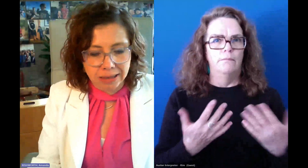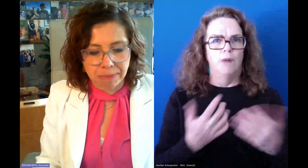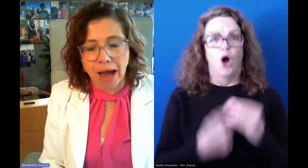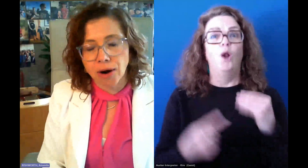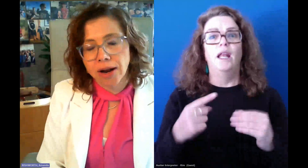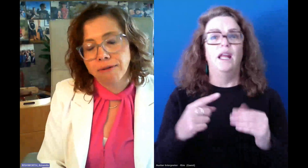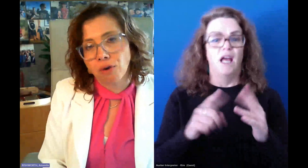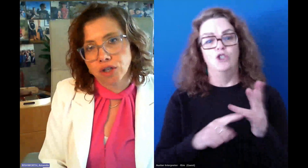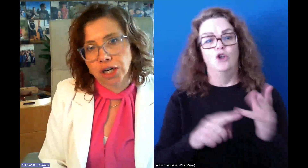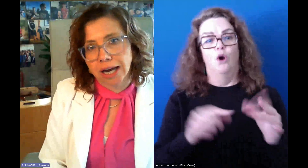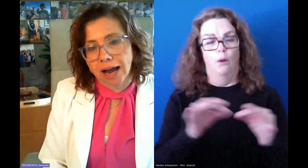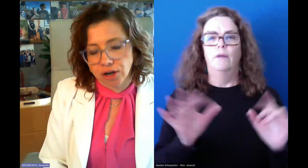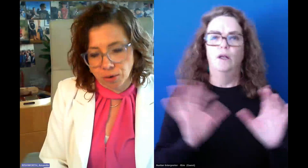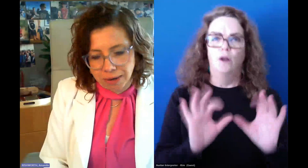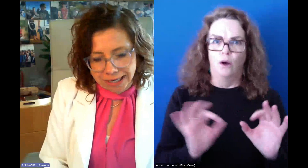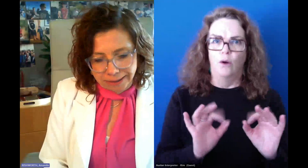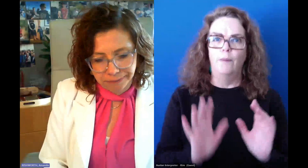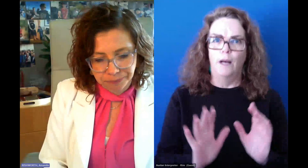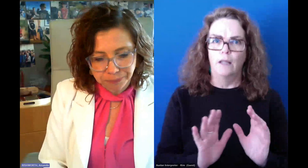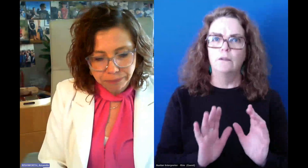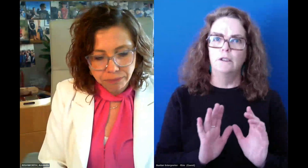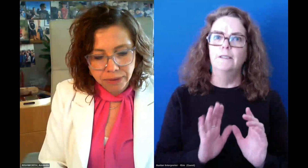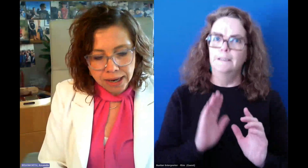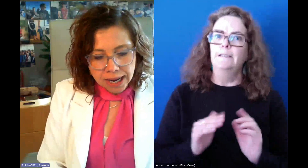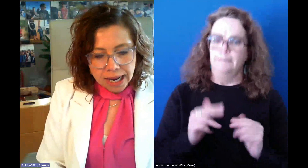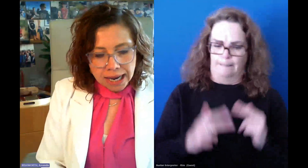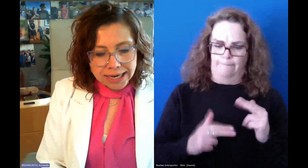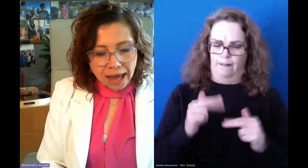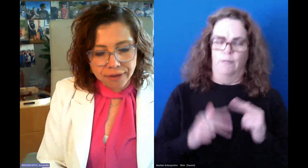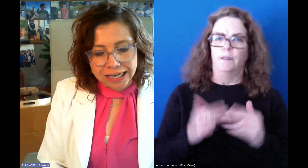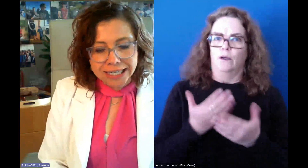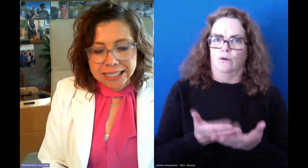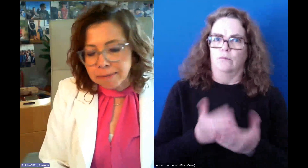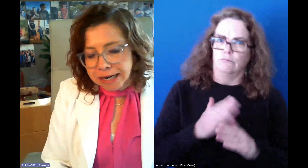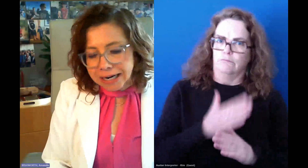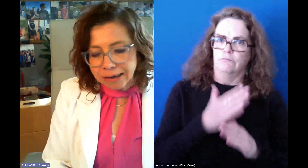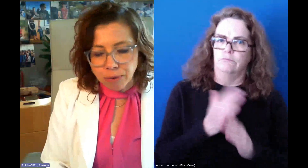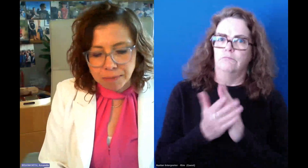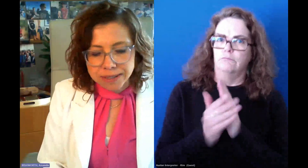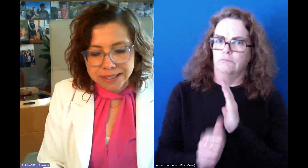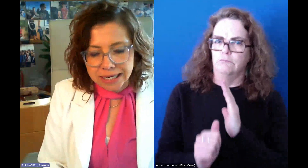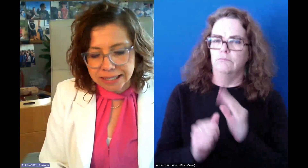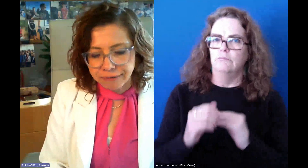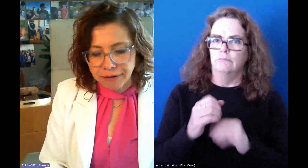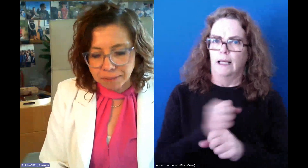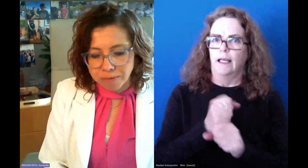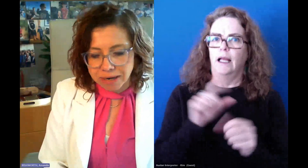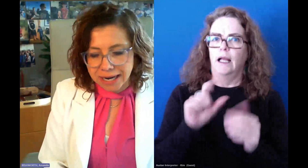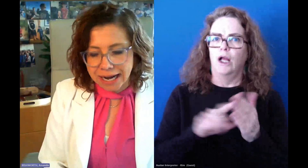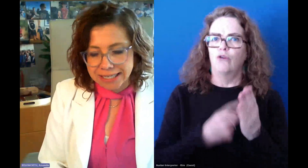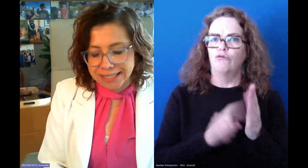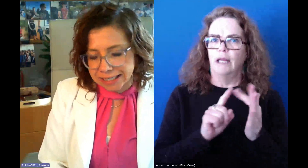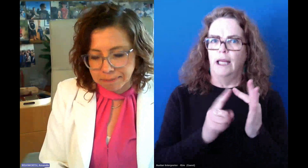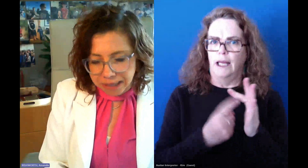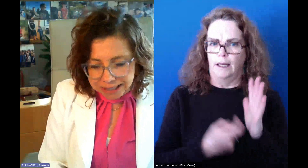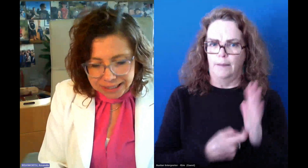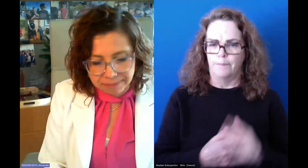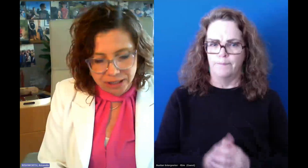is about forging a career. Now the Disability Representative Employment and Accessibility